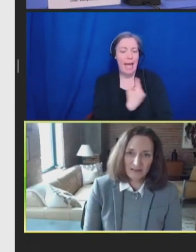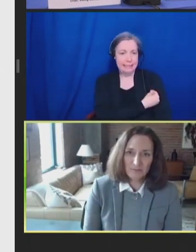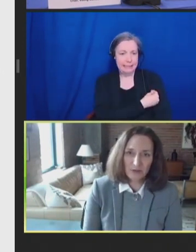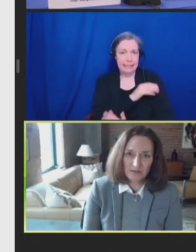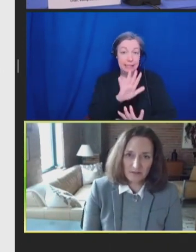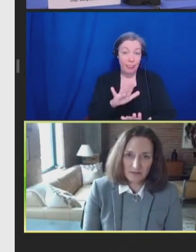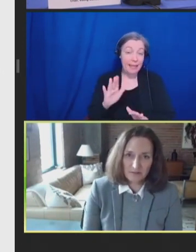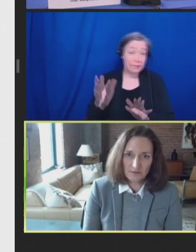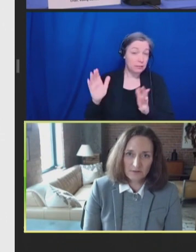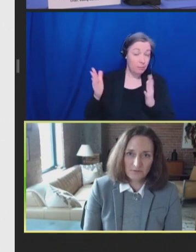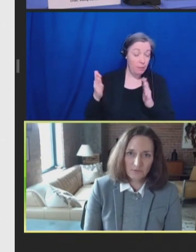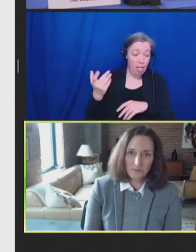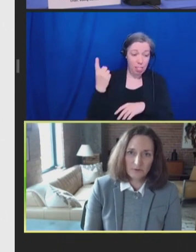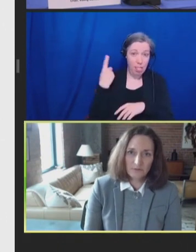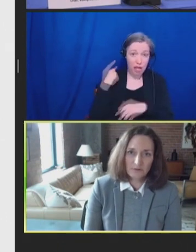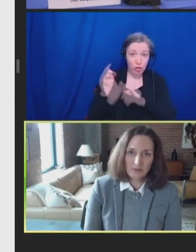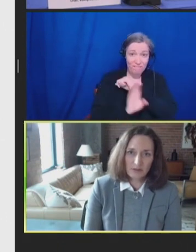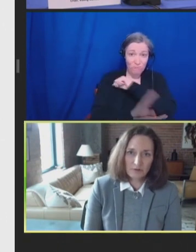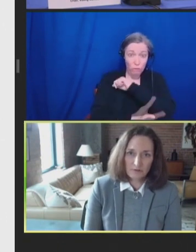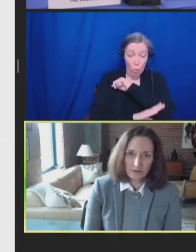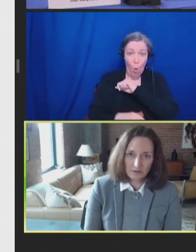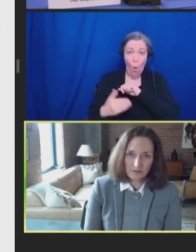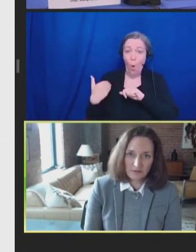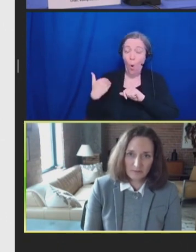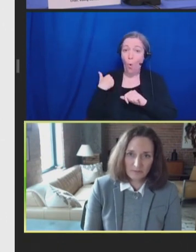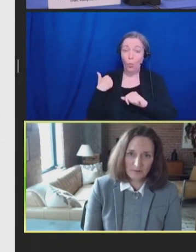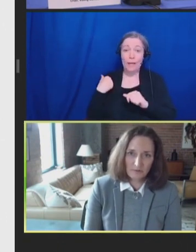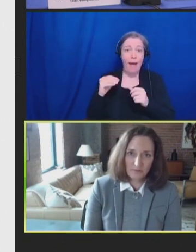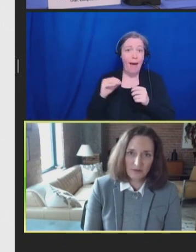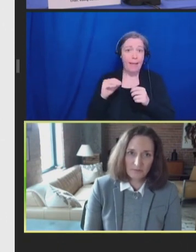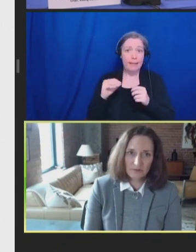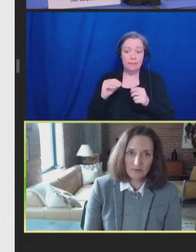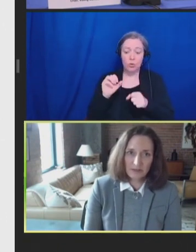we had an unprecedented surge with workforce shortages. So,